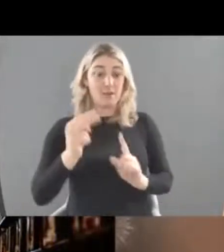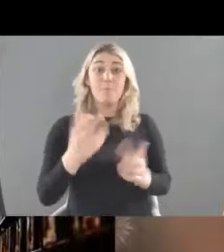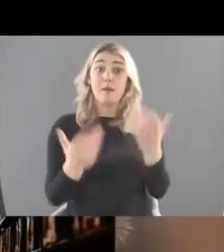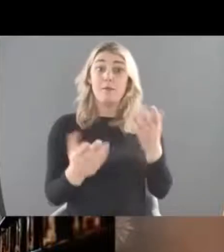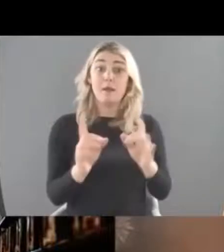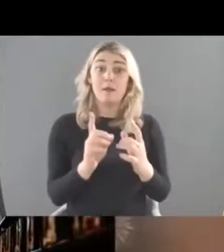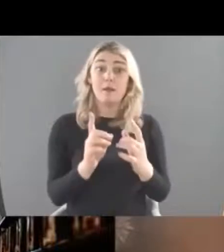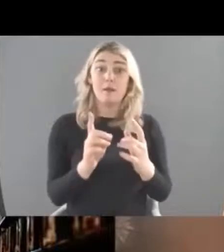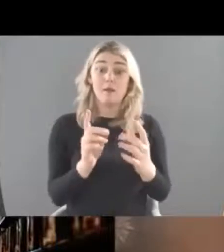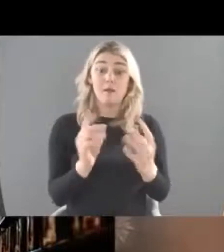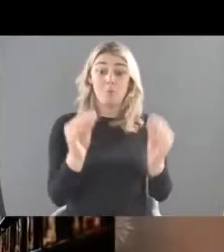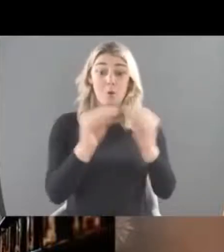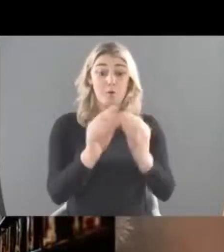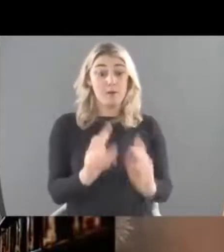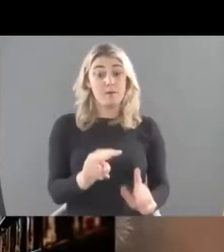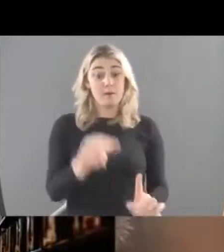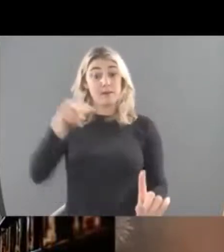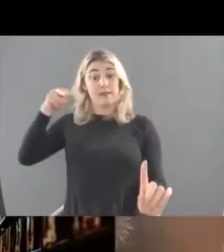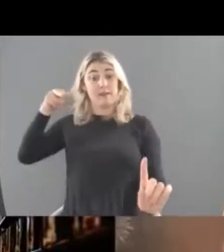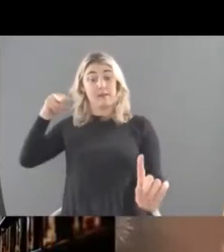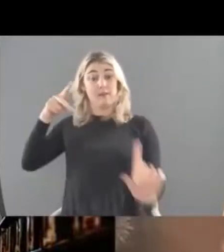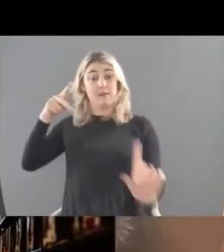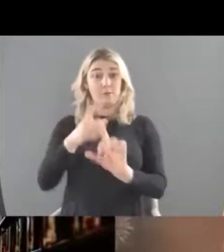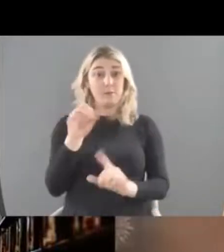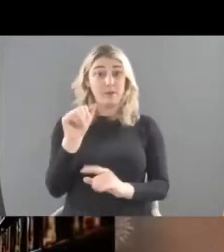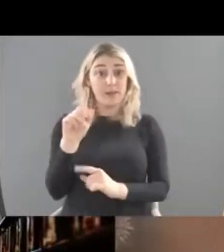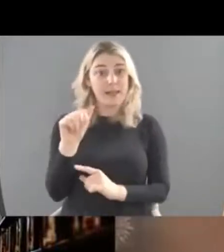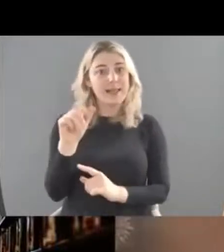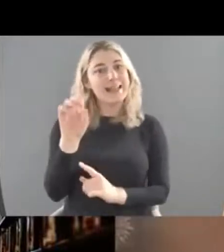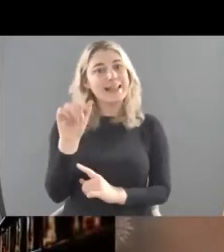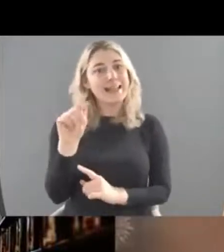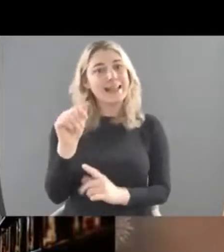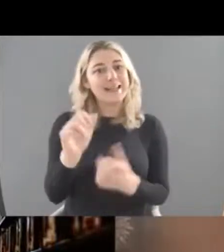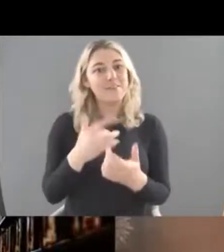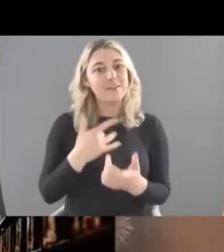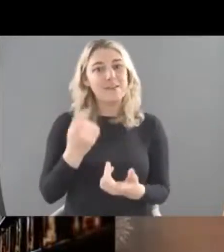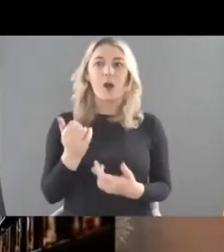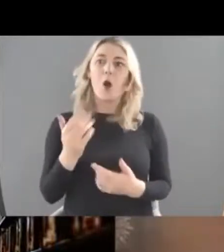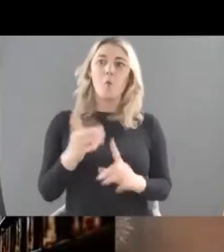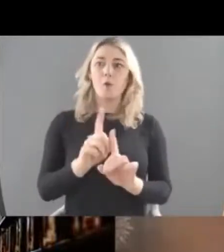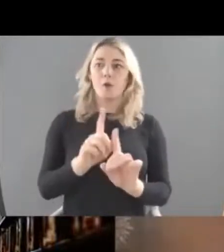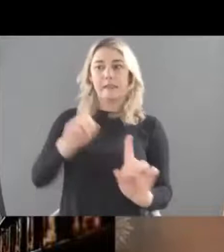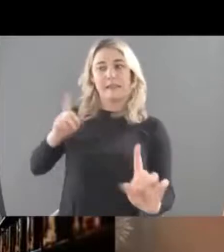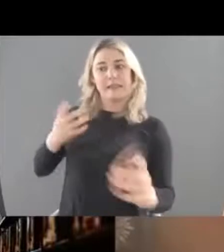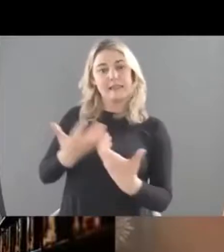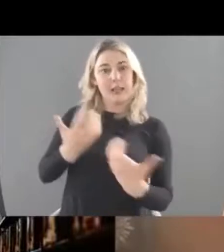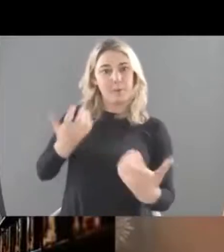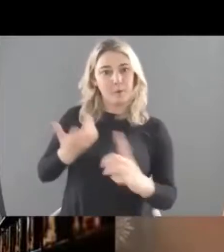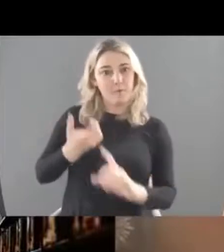That data can distance us in some way and it moves us to